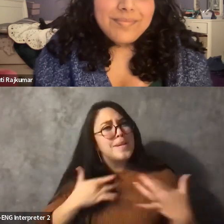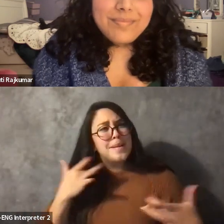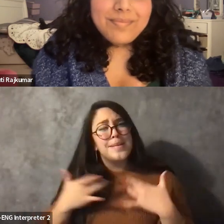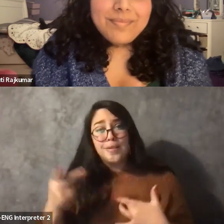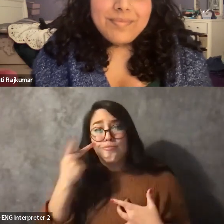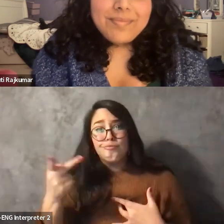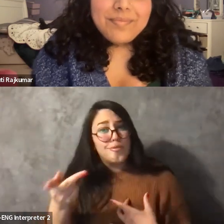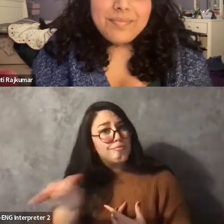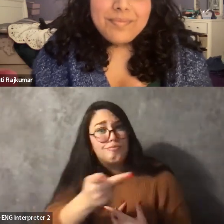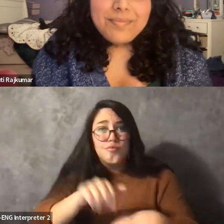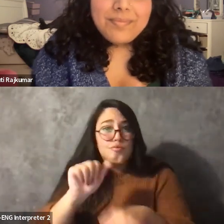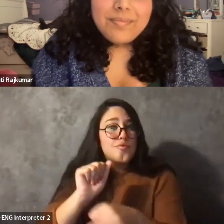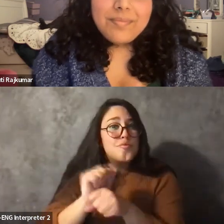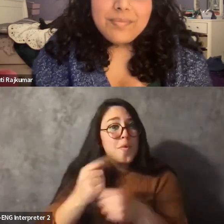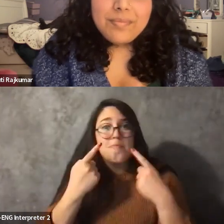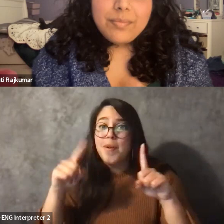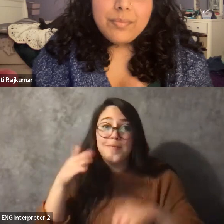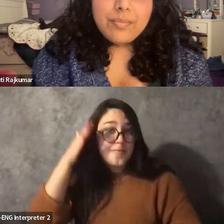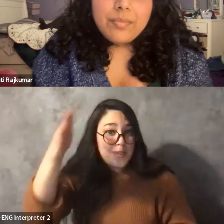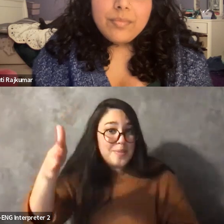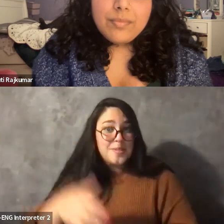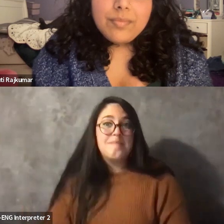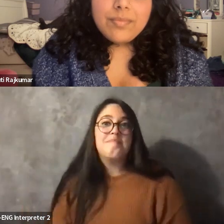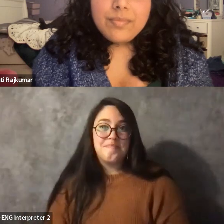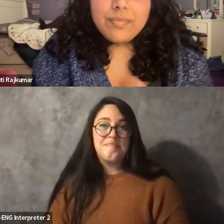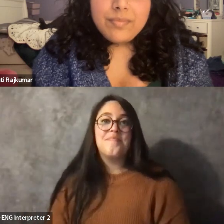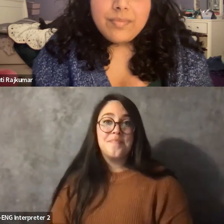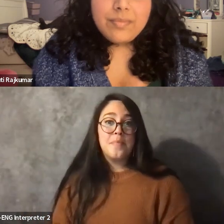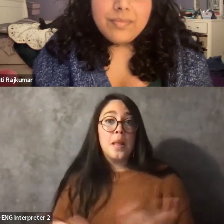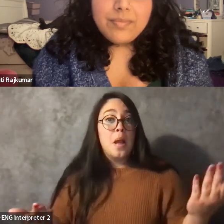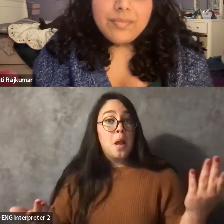So, with that, are we good to hand it off to Sandy?